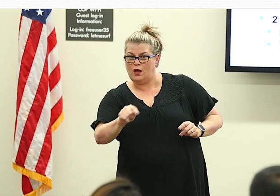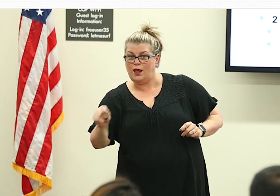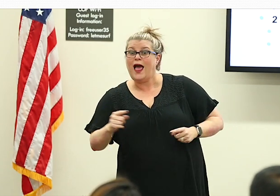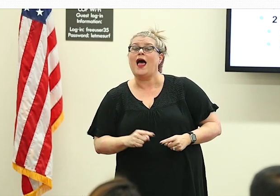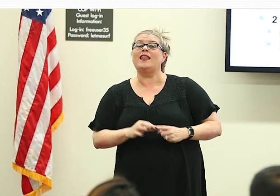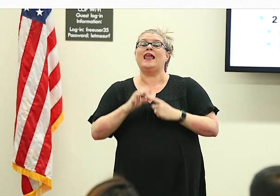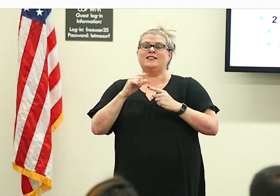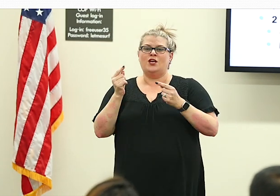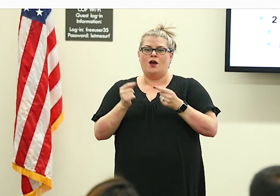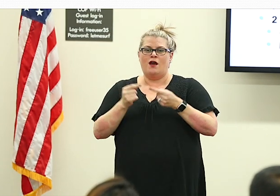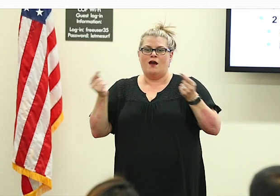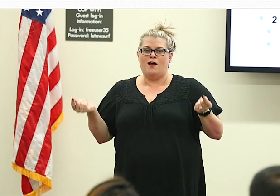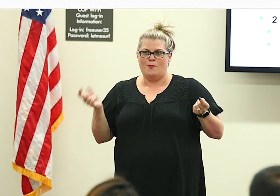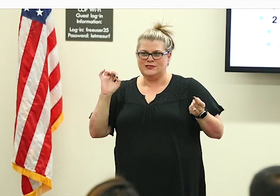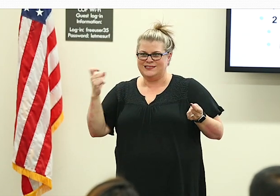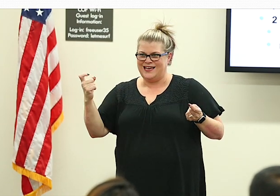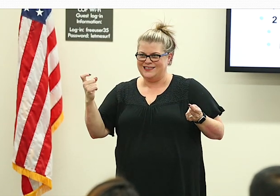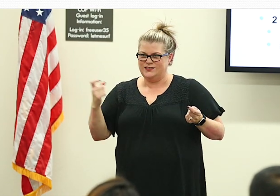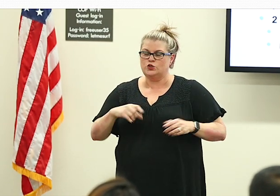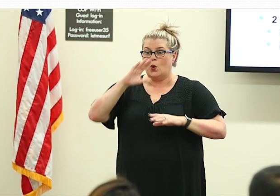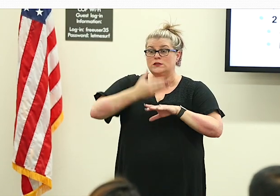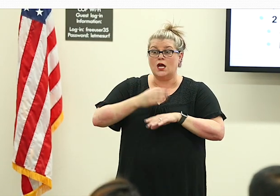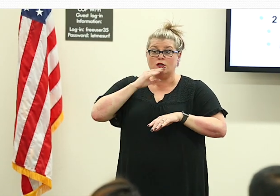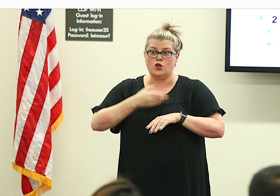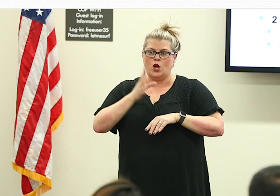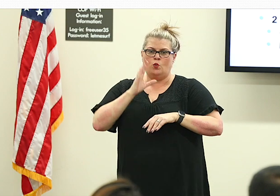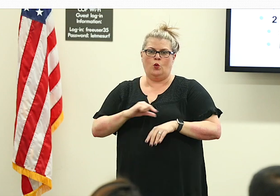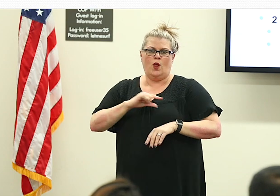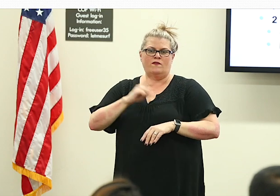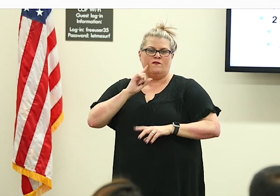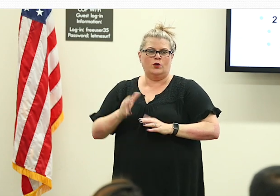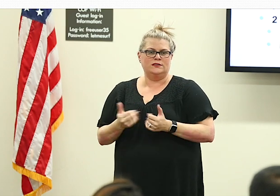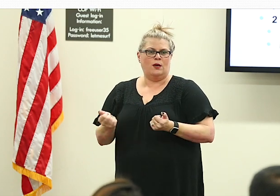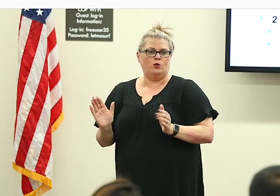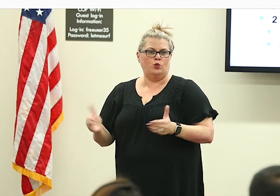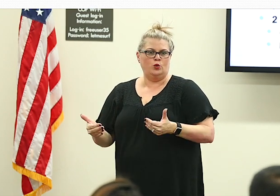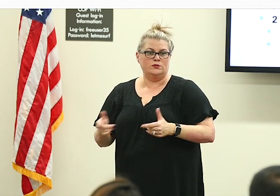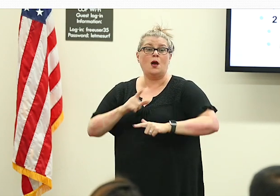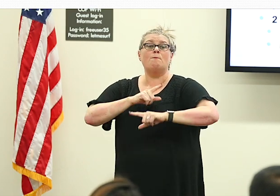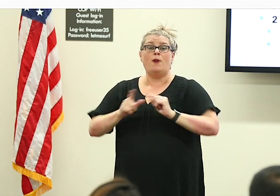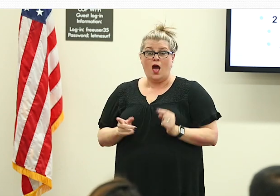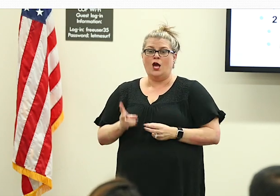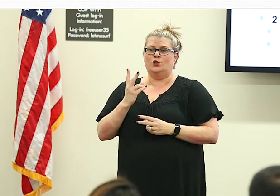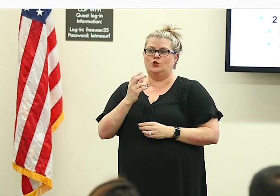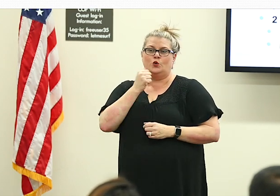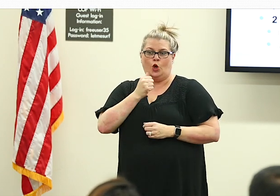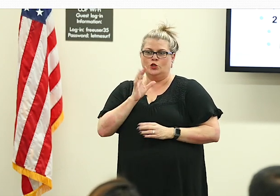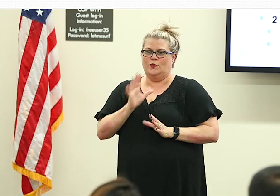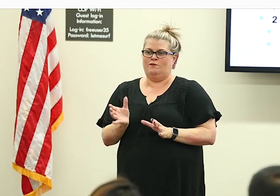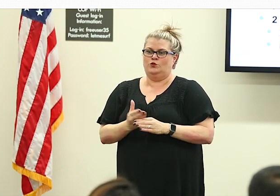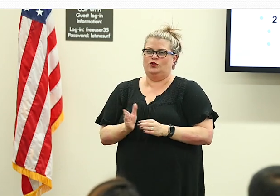So a son and a daughter get separate rooms, two daughters have to share a room. Or they're different generations.